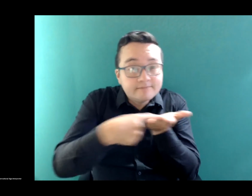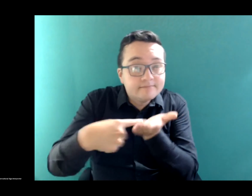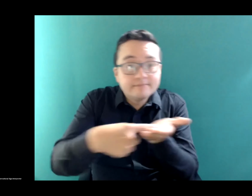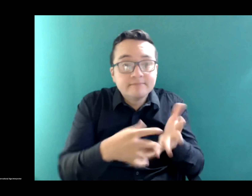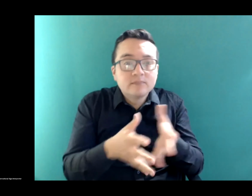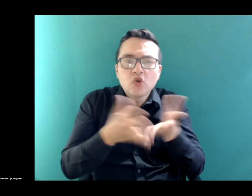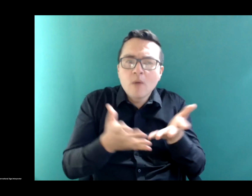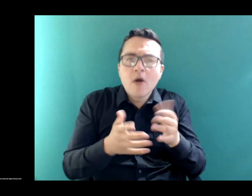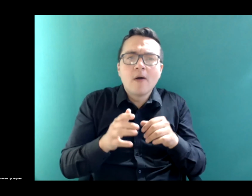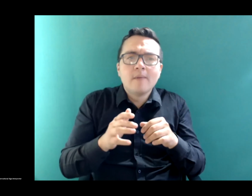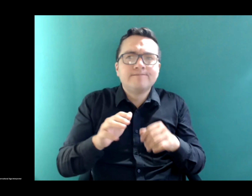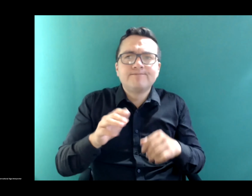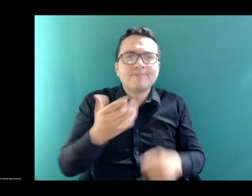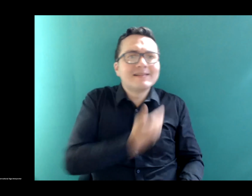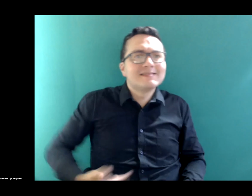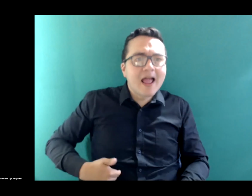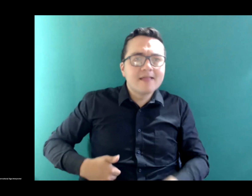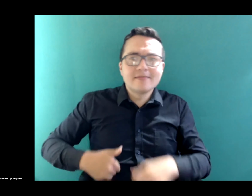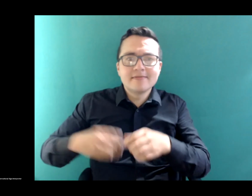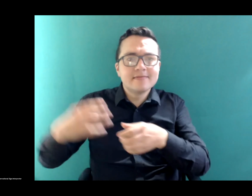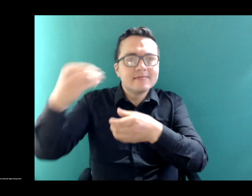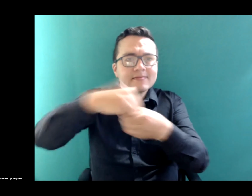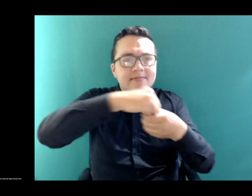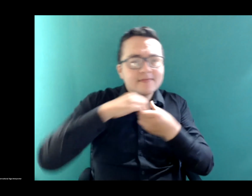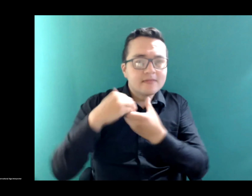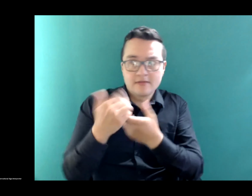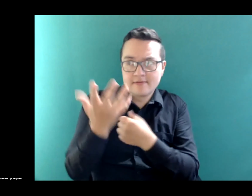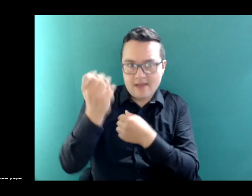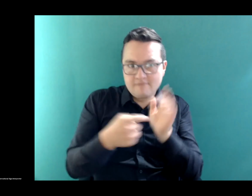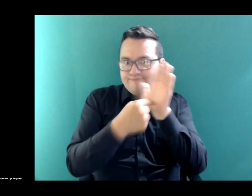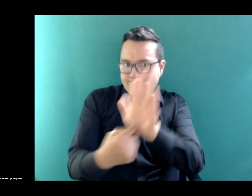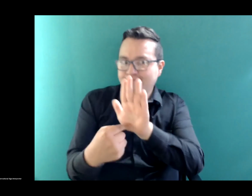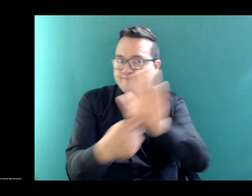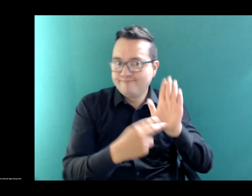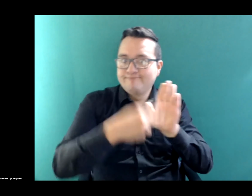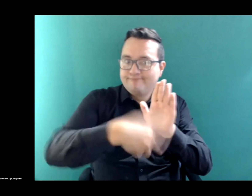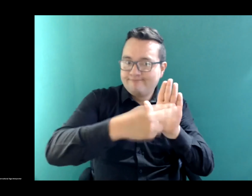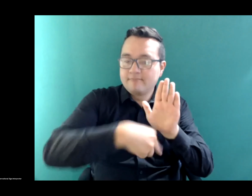Absolutely. SPEAKER: